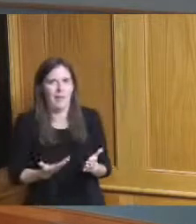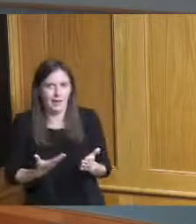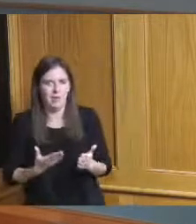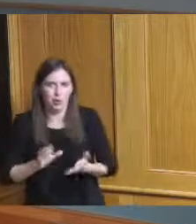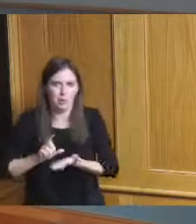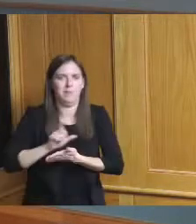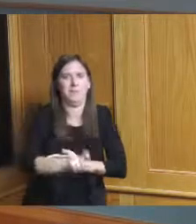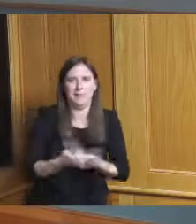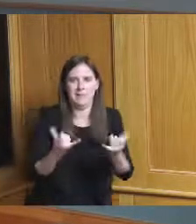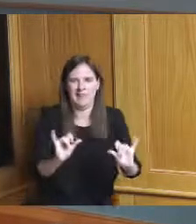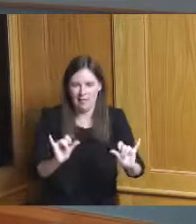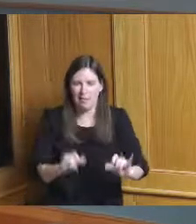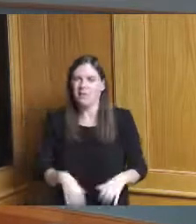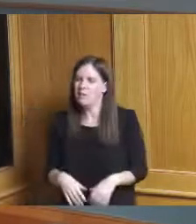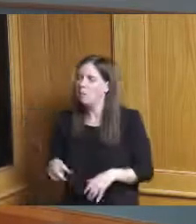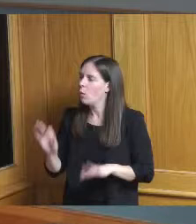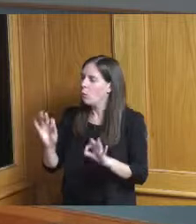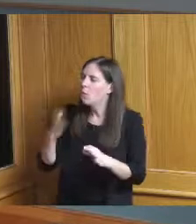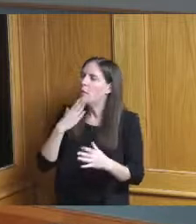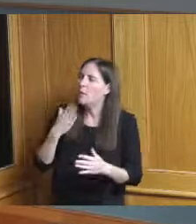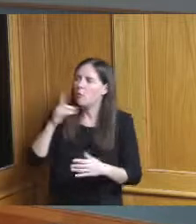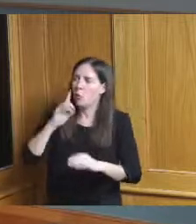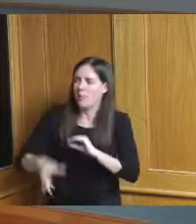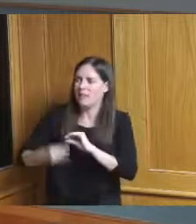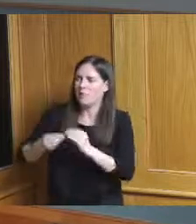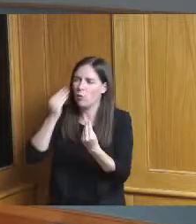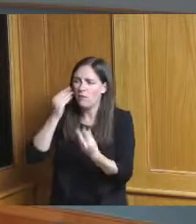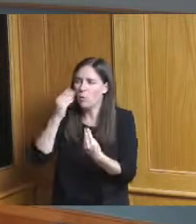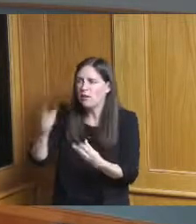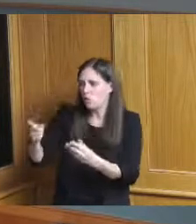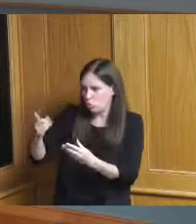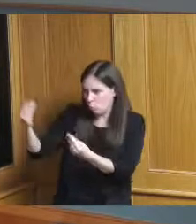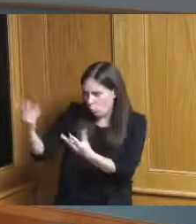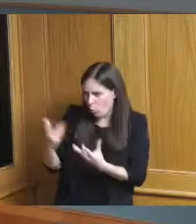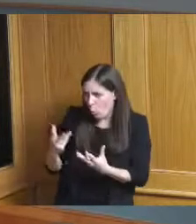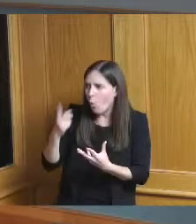I appreciate the additional information that you gave on each company that I can read a